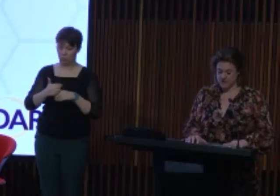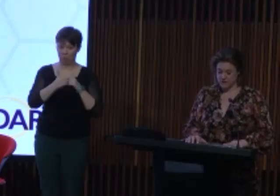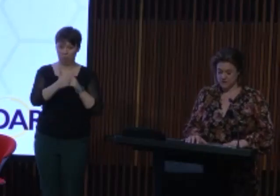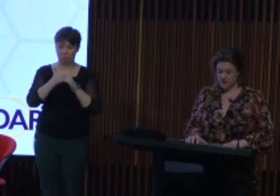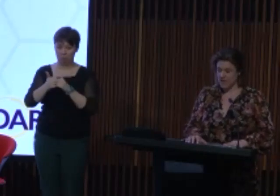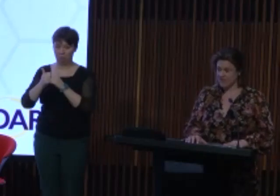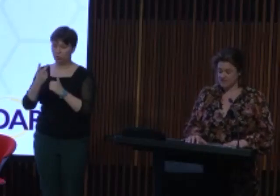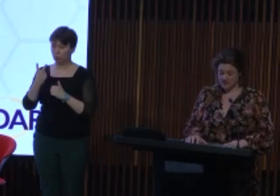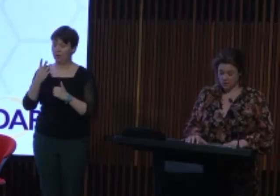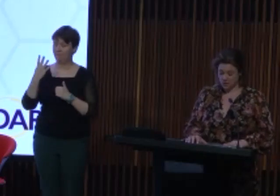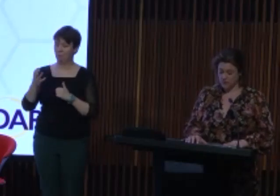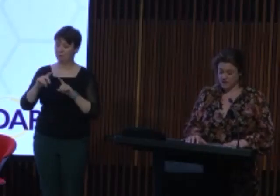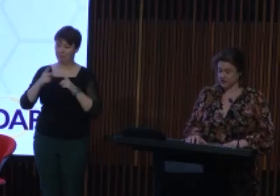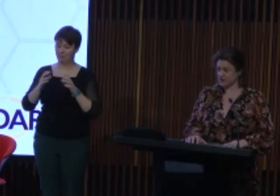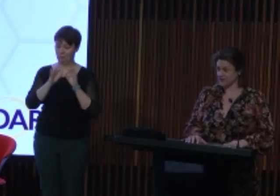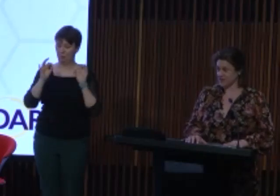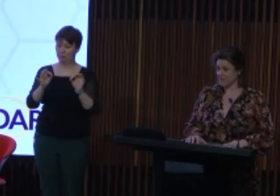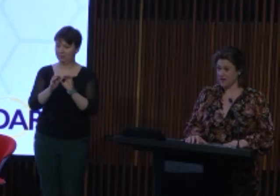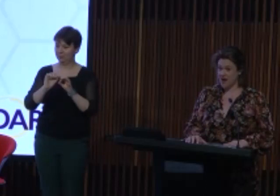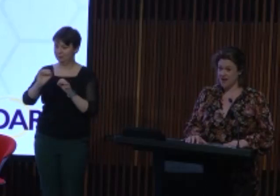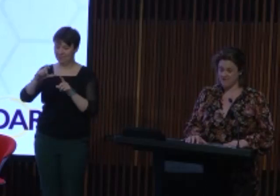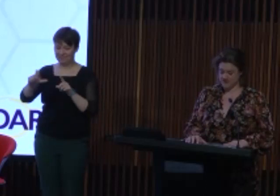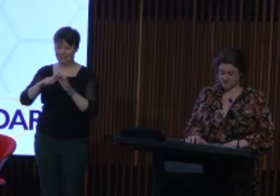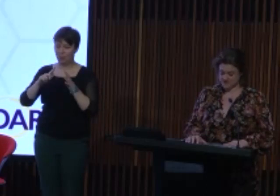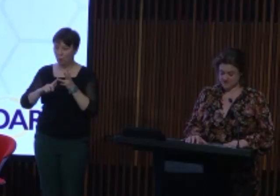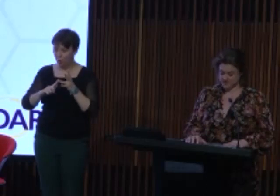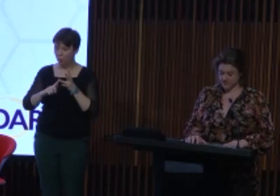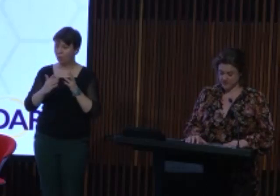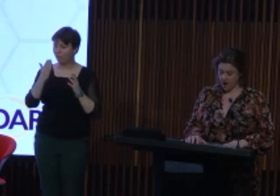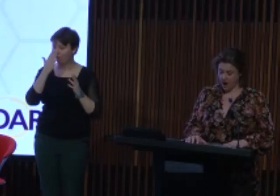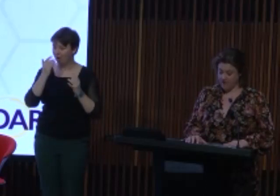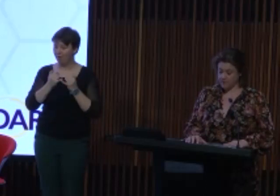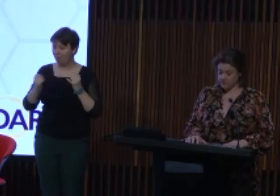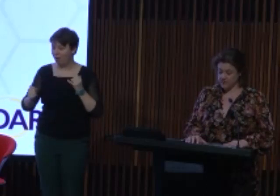organisation, their CEO's, managers and their frontline. And because I have the privilege